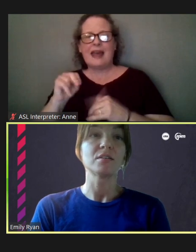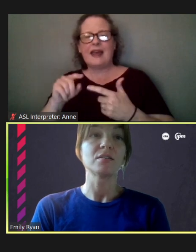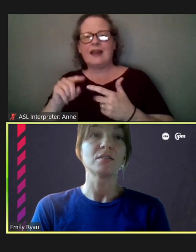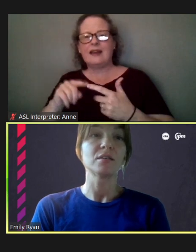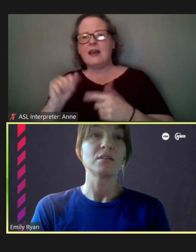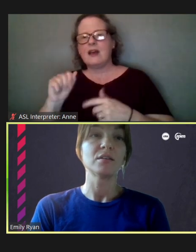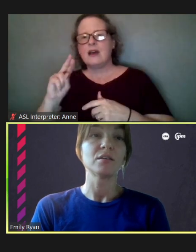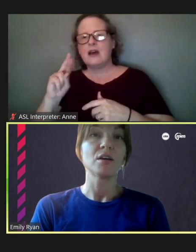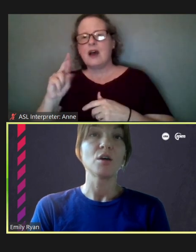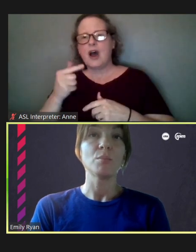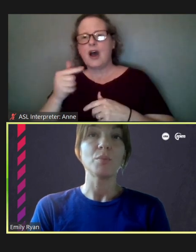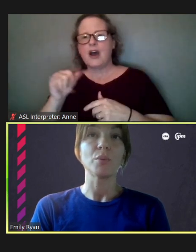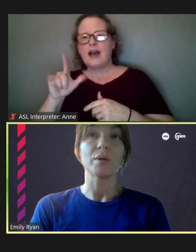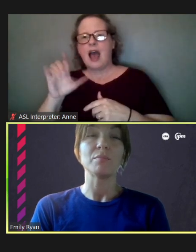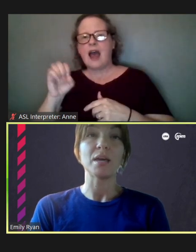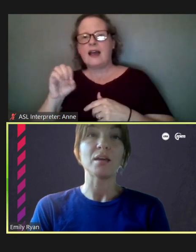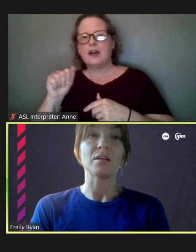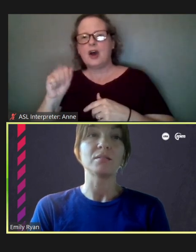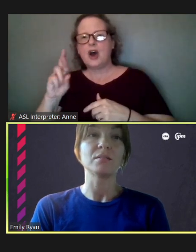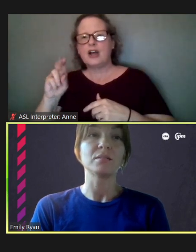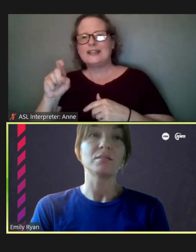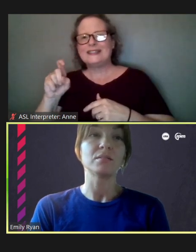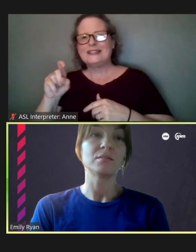Berwyn main.